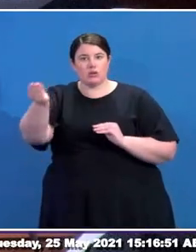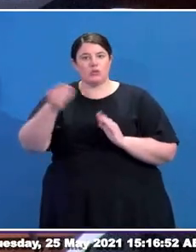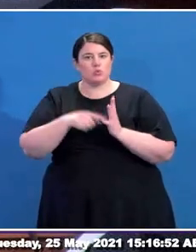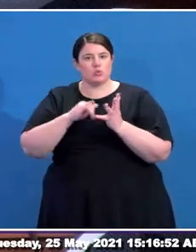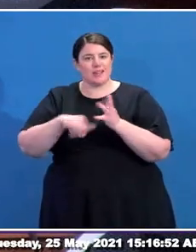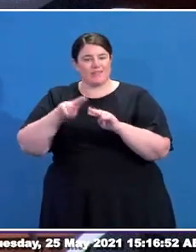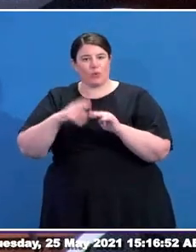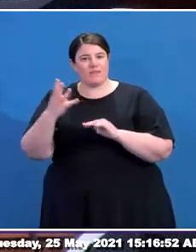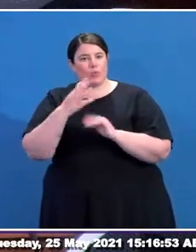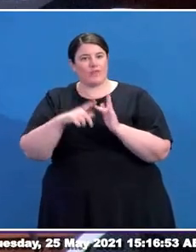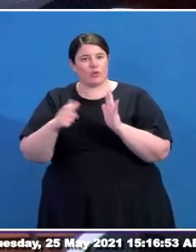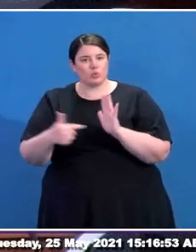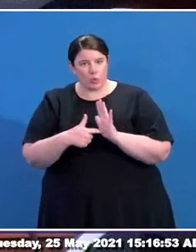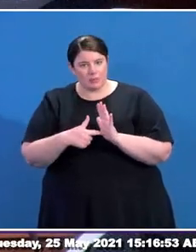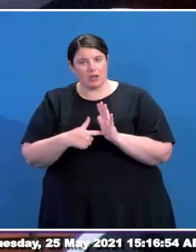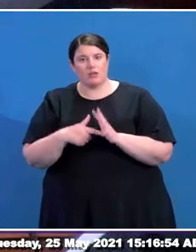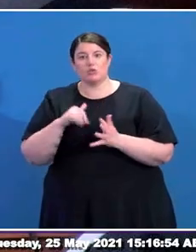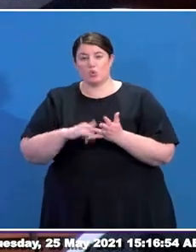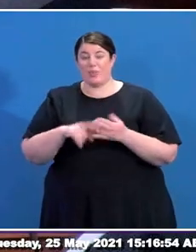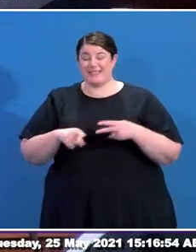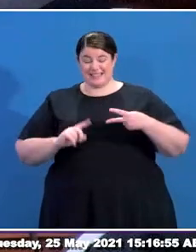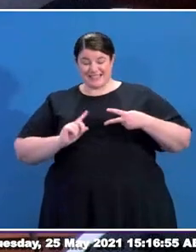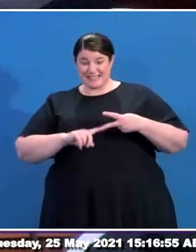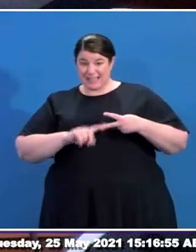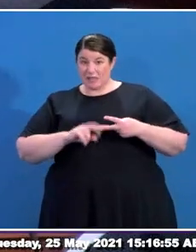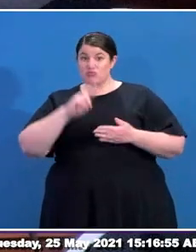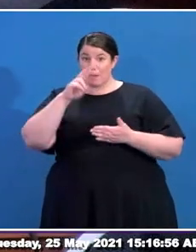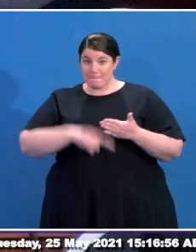So this is the second report that is looking at those allegations where